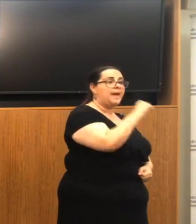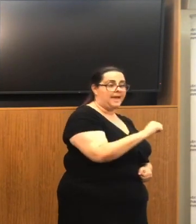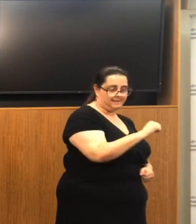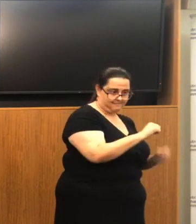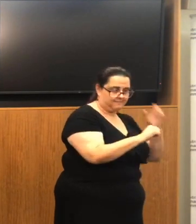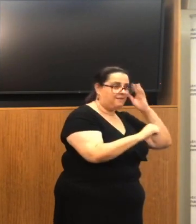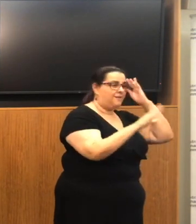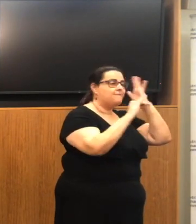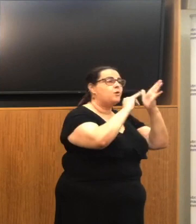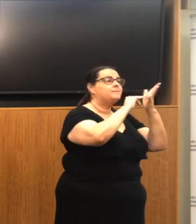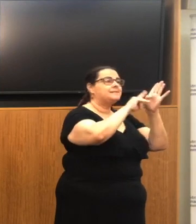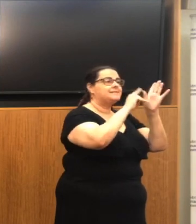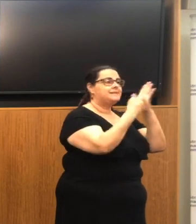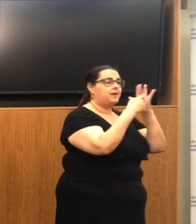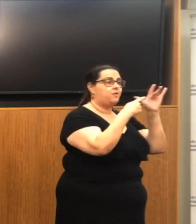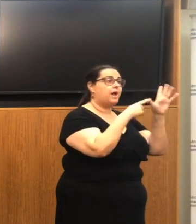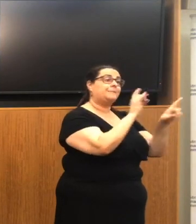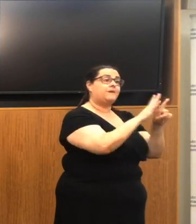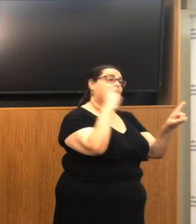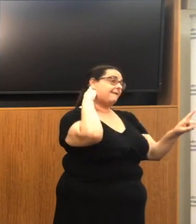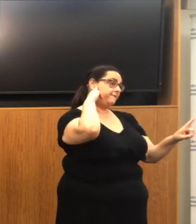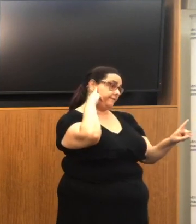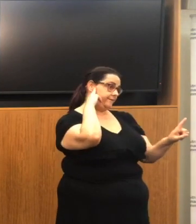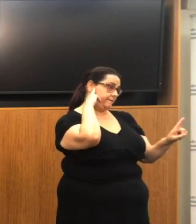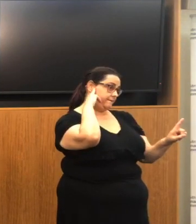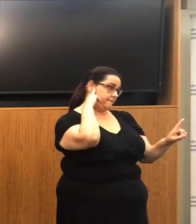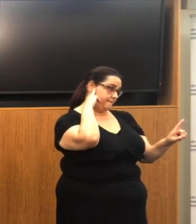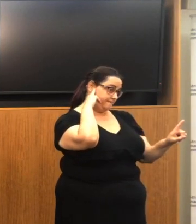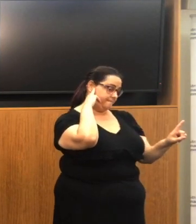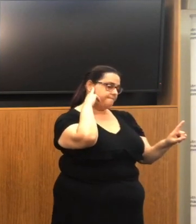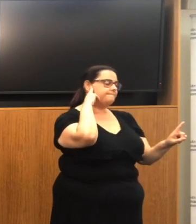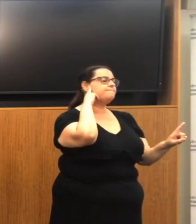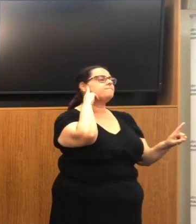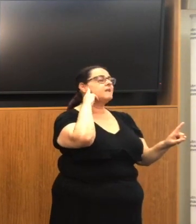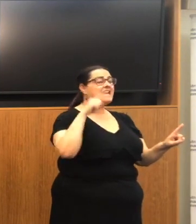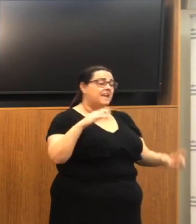who was from Syria, and deaf man, and along his journey